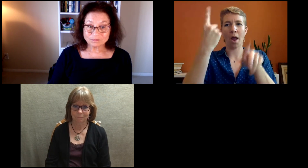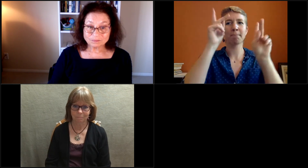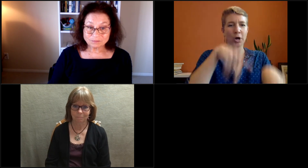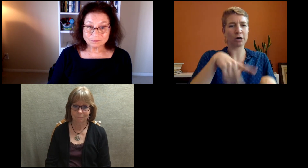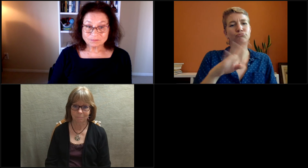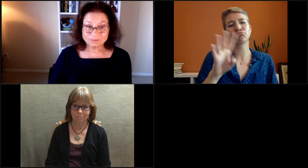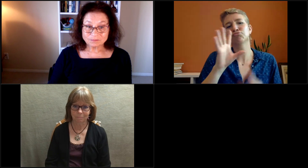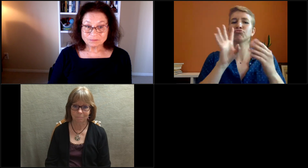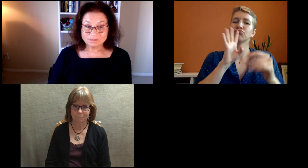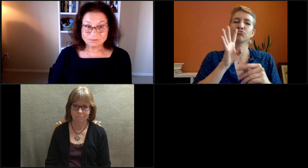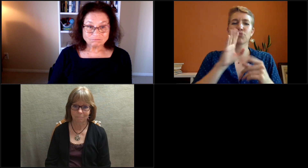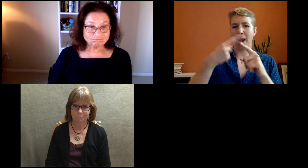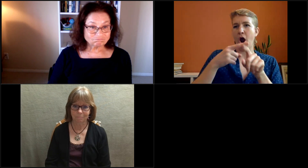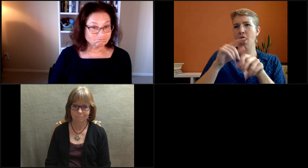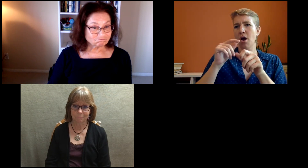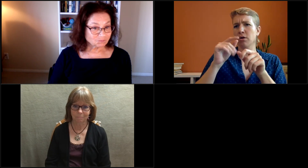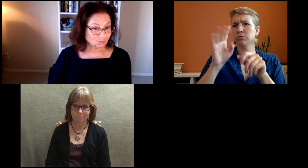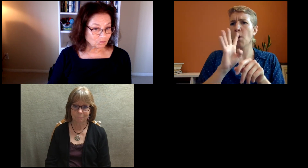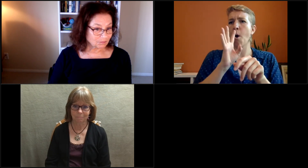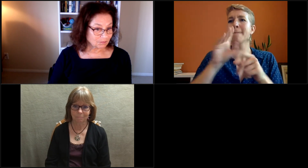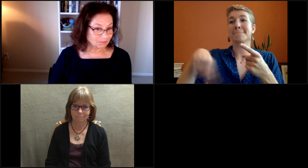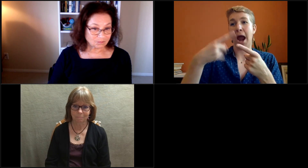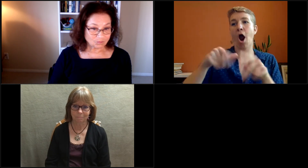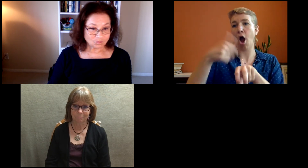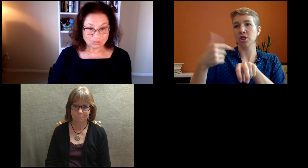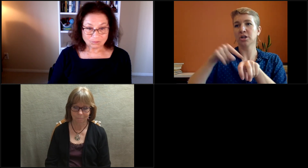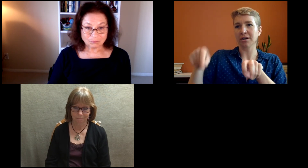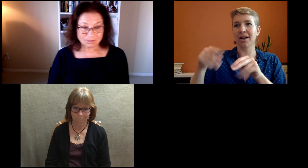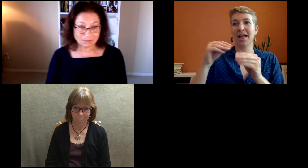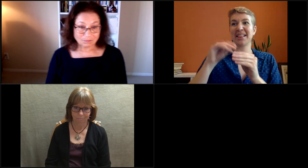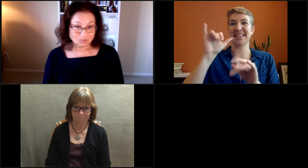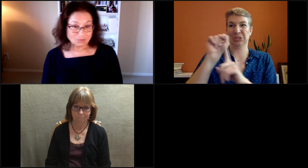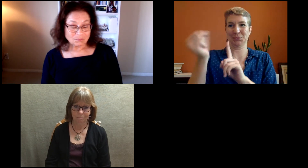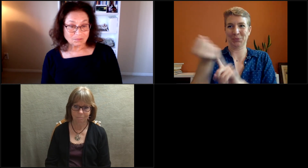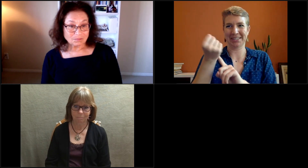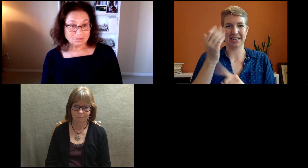one person was talking about the other person.